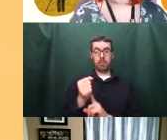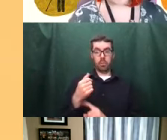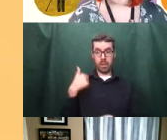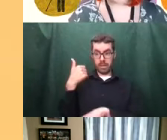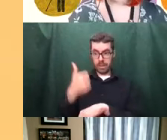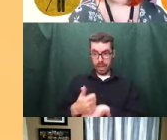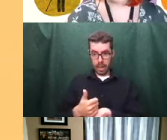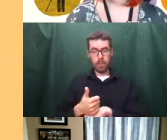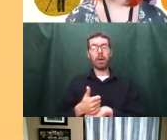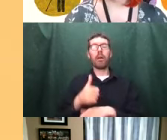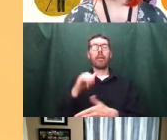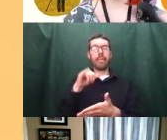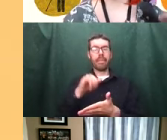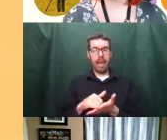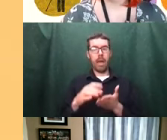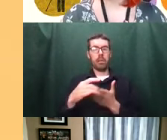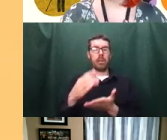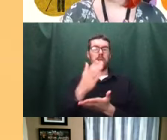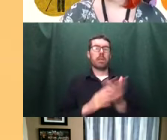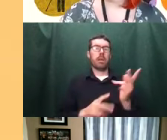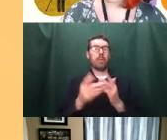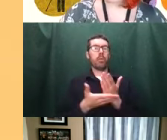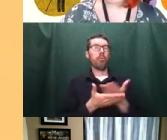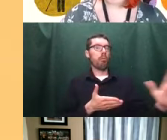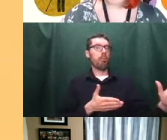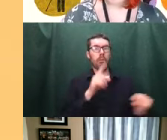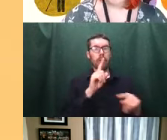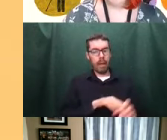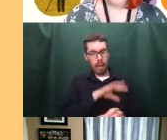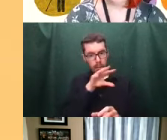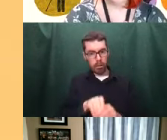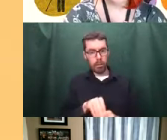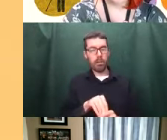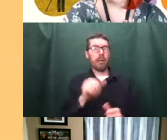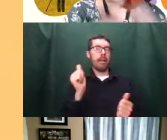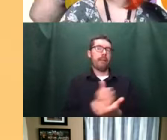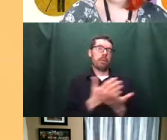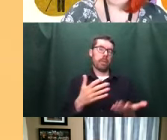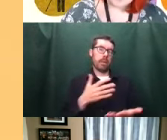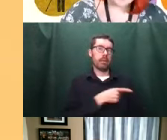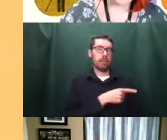accessing all facet, all facets of life that need to be addressed. This is essentially